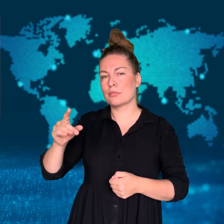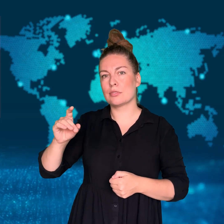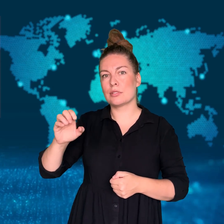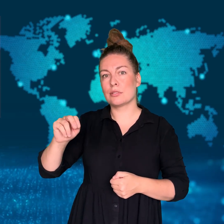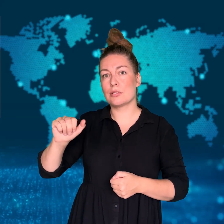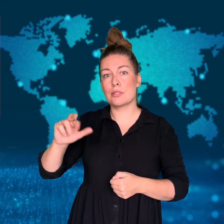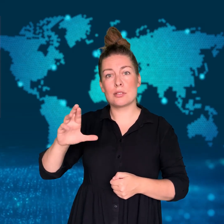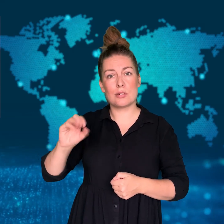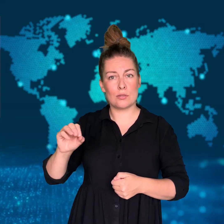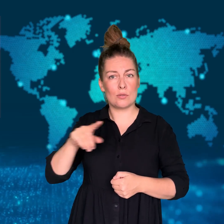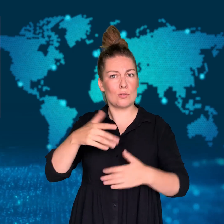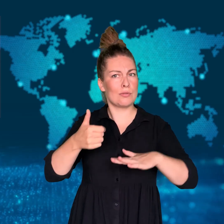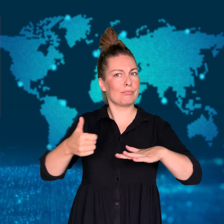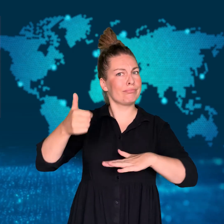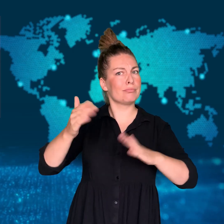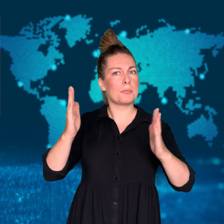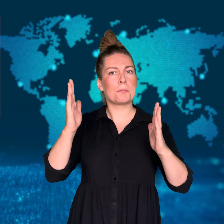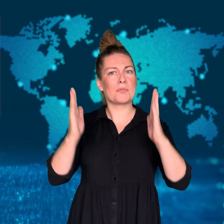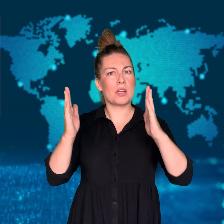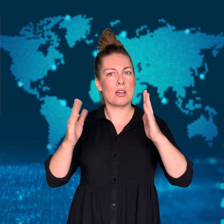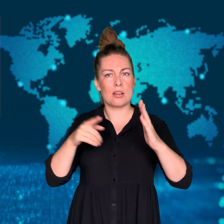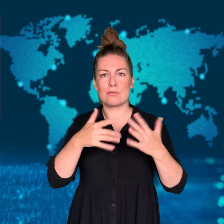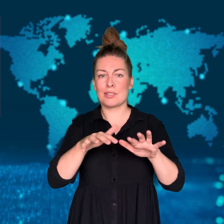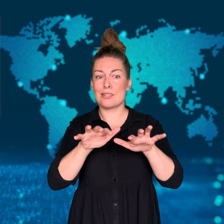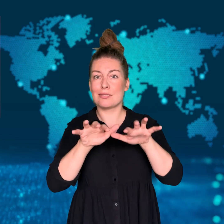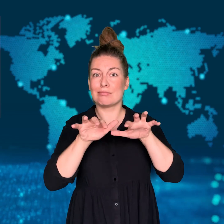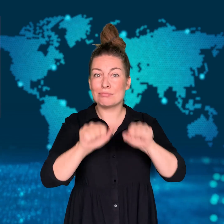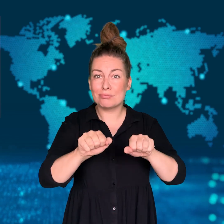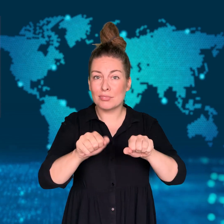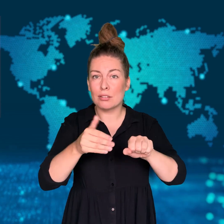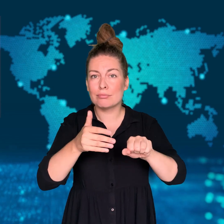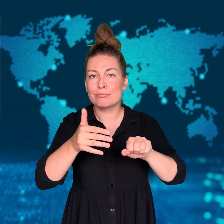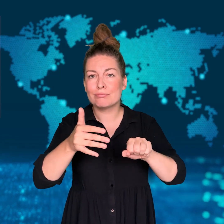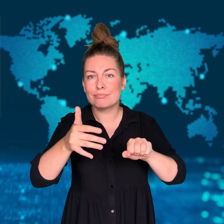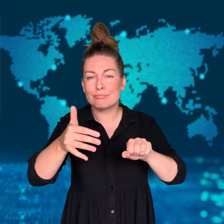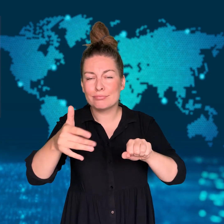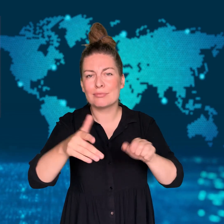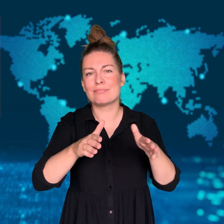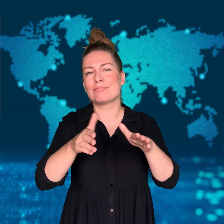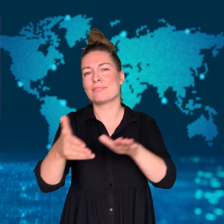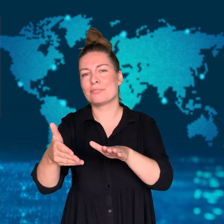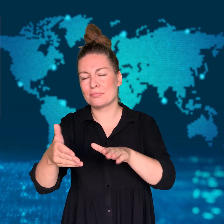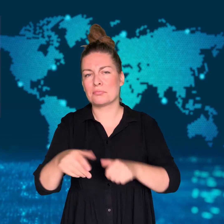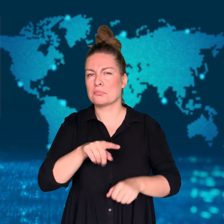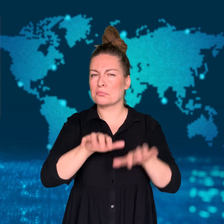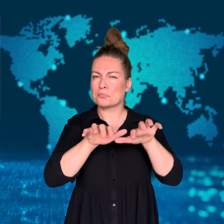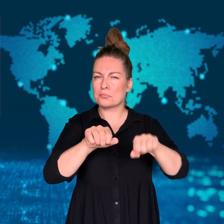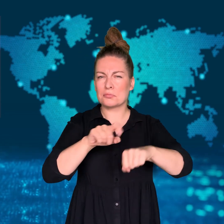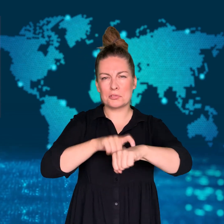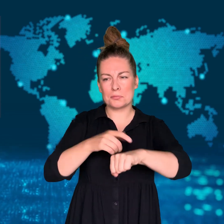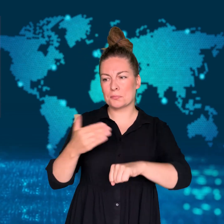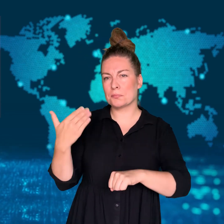died while in Italy's custody.